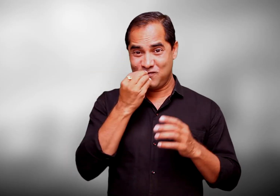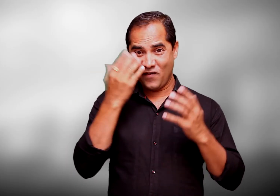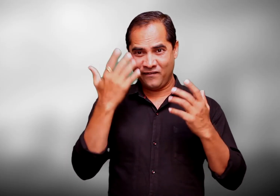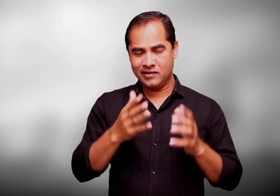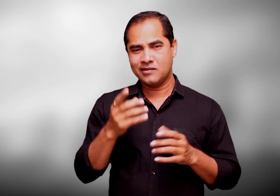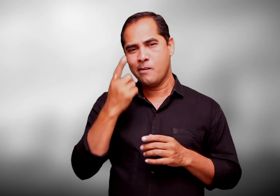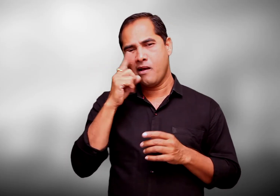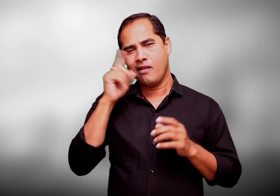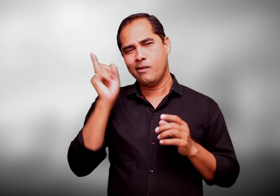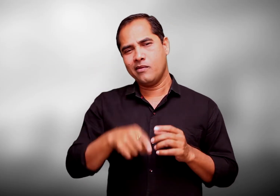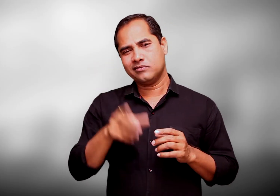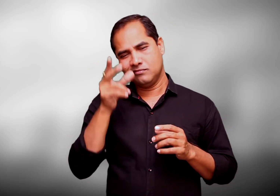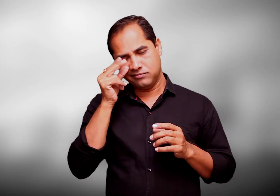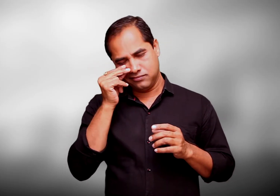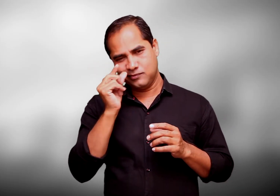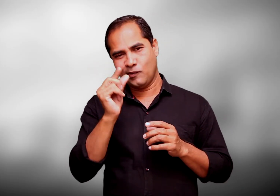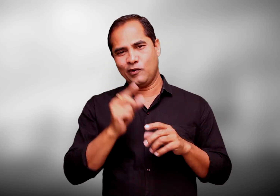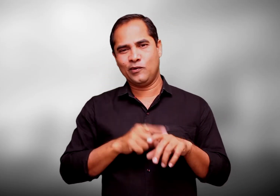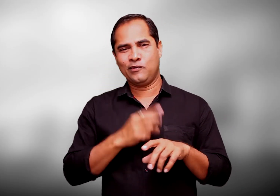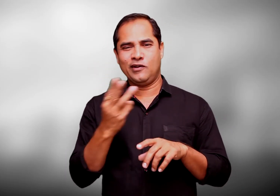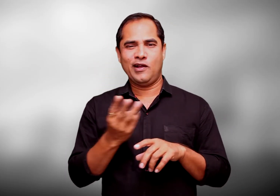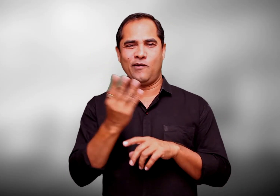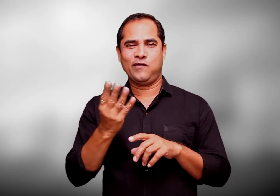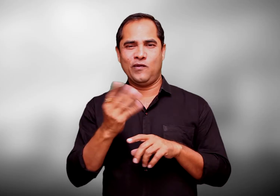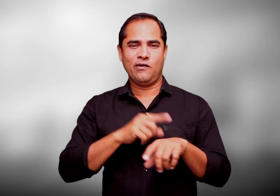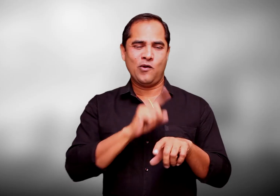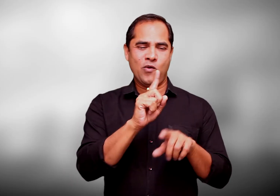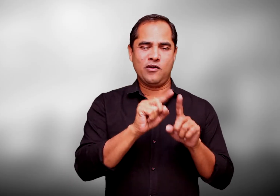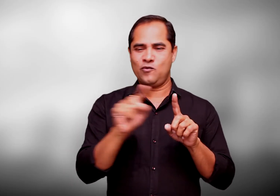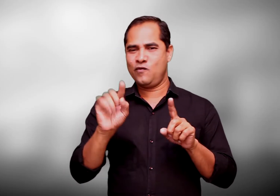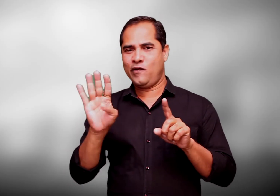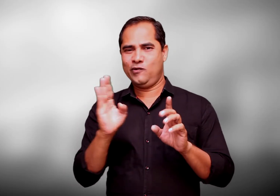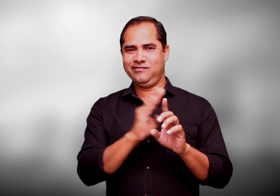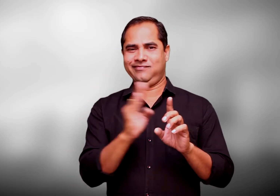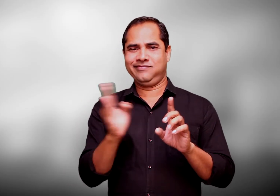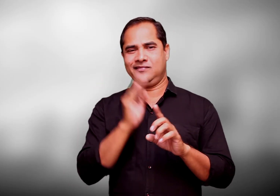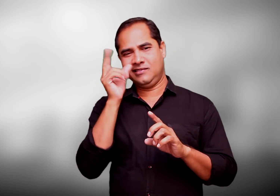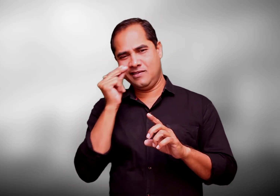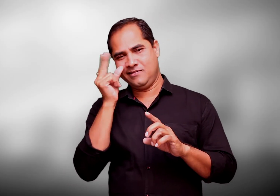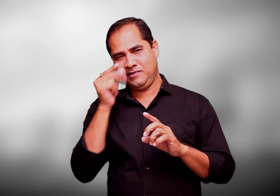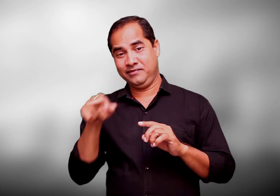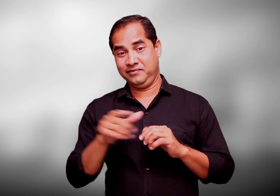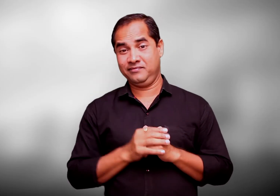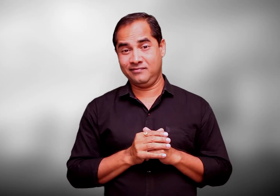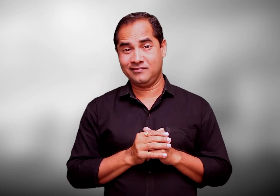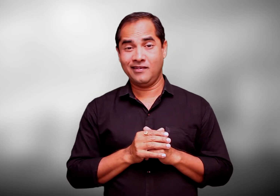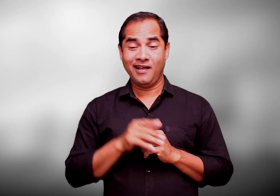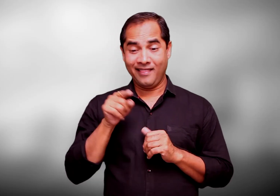mother would nap from about 1:00 to 4:00 or so.